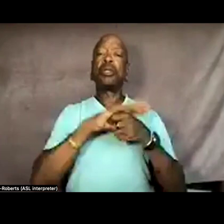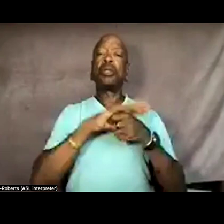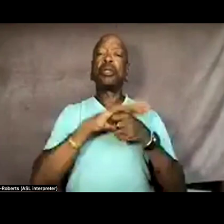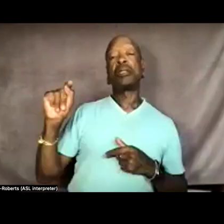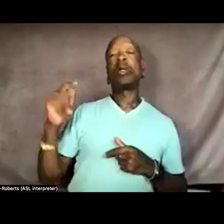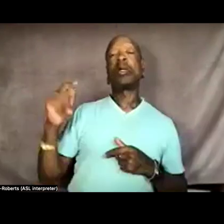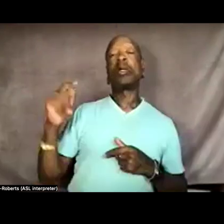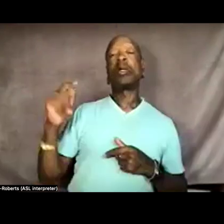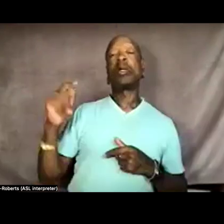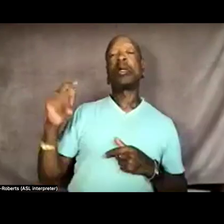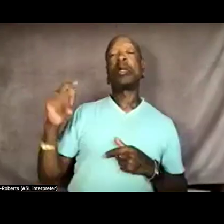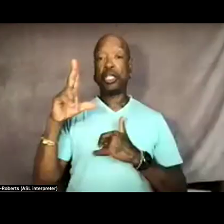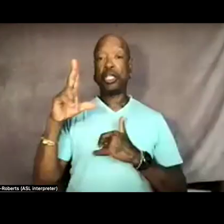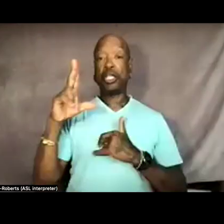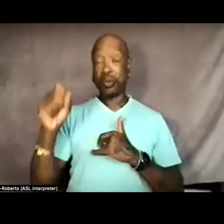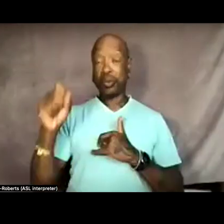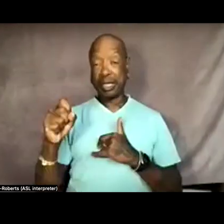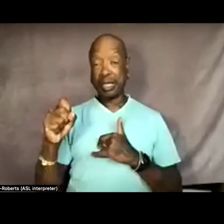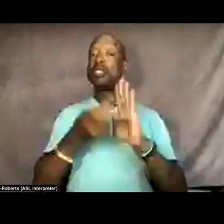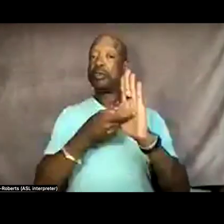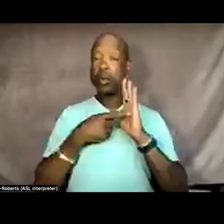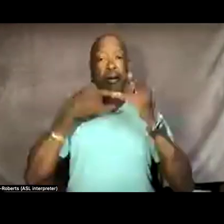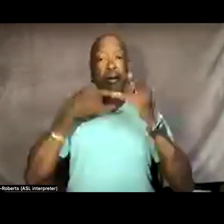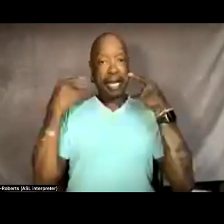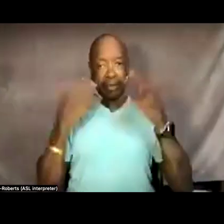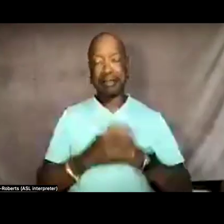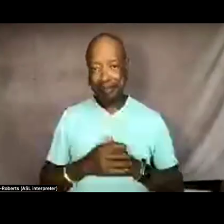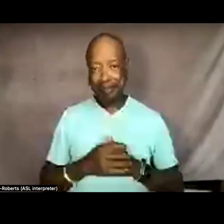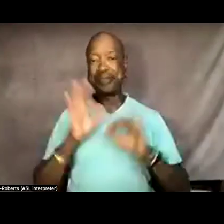United States to require masks they brought back the requirement for three months uh we